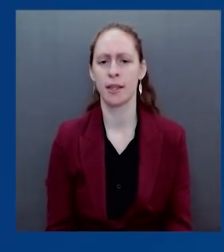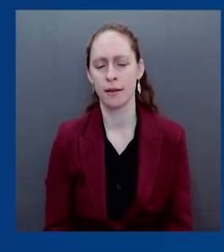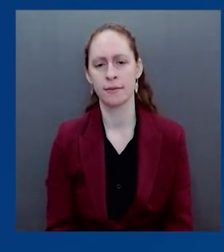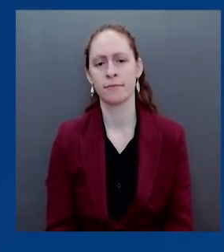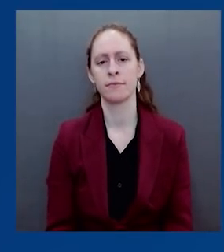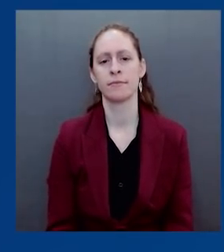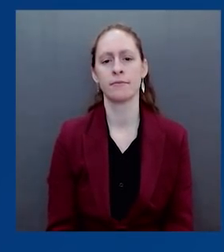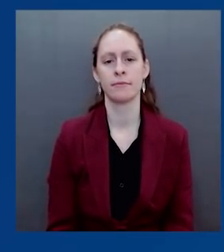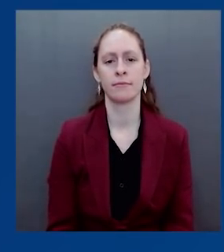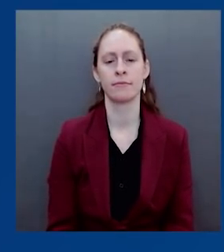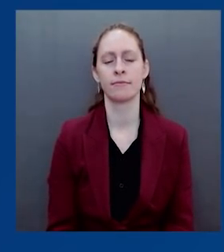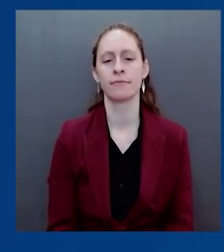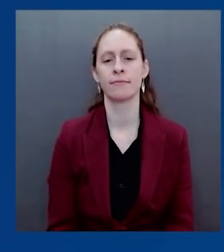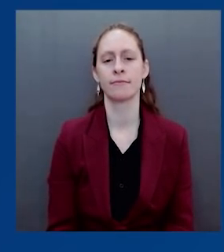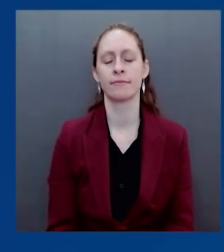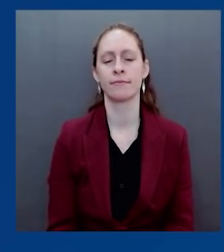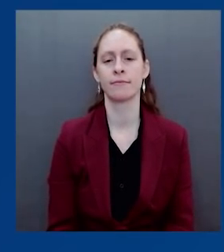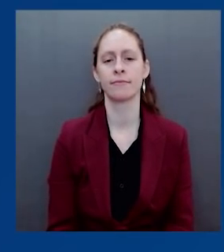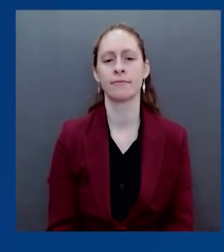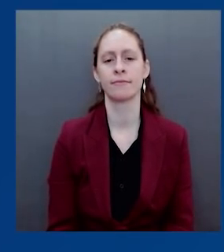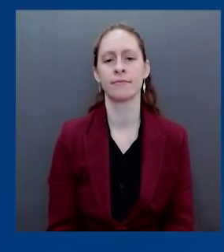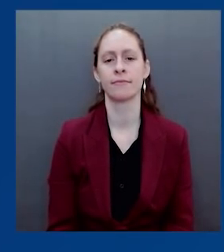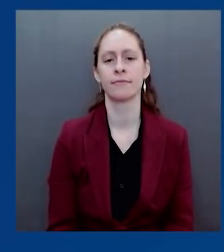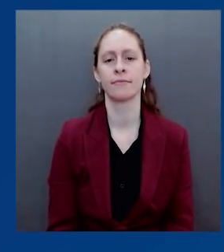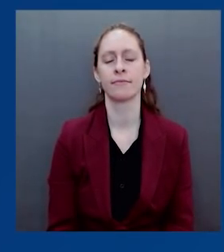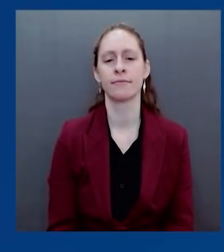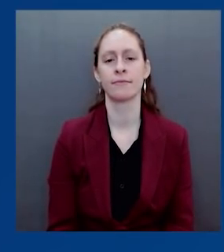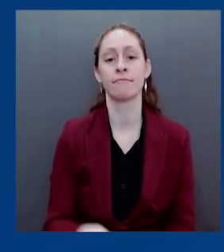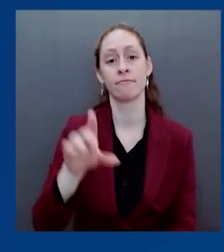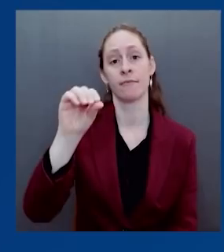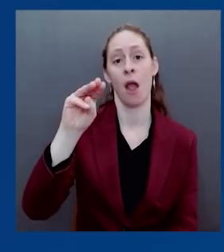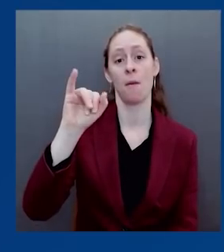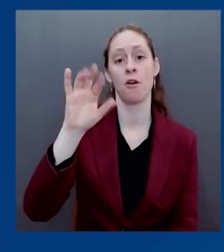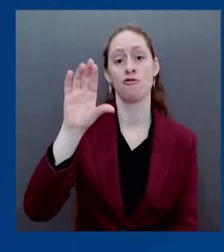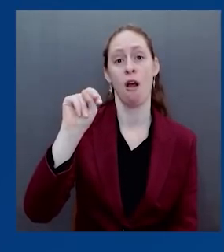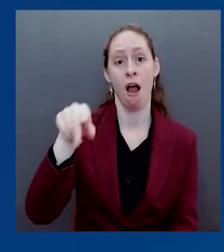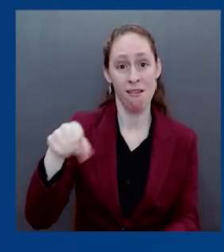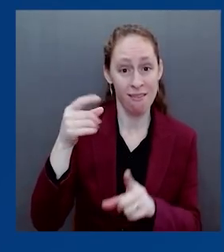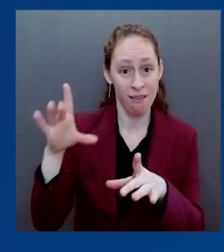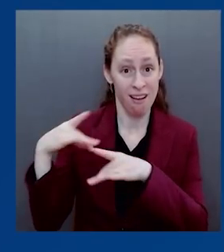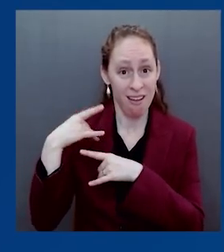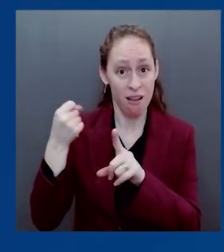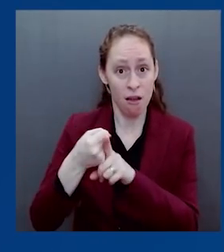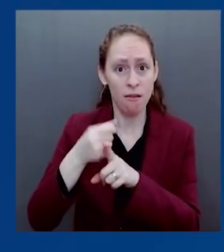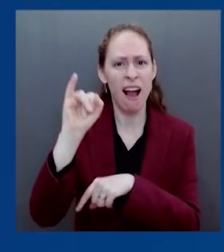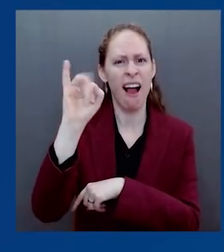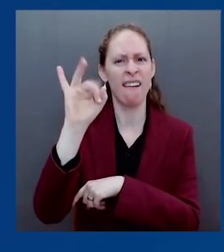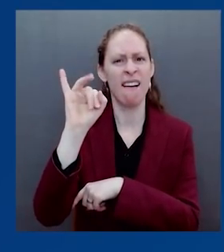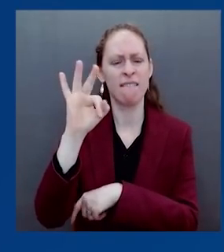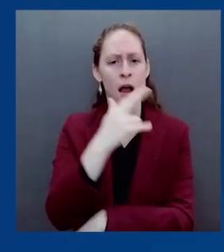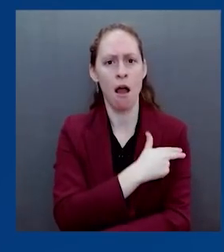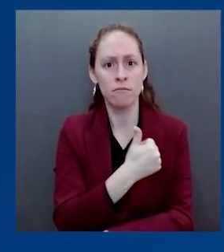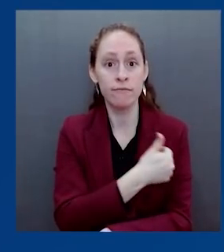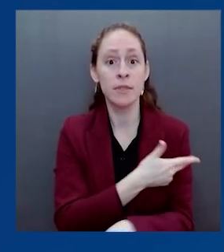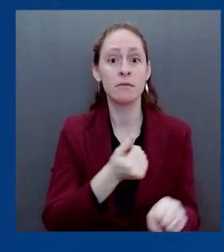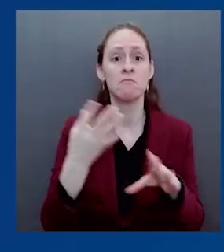from the hospital in three days or less. This study controlled for important key parameters